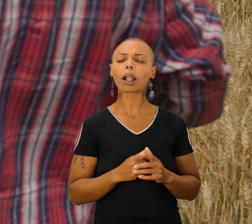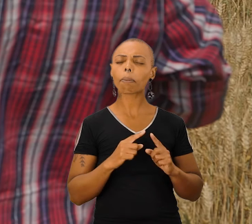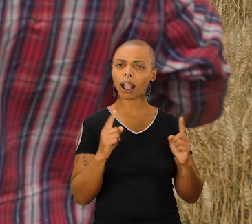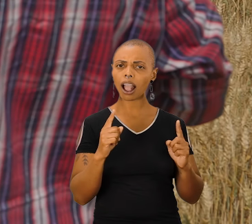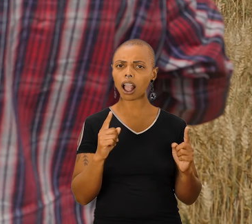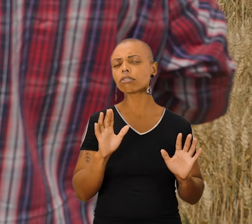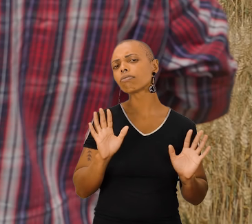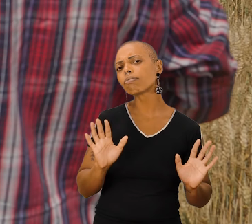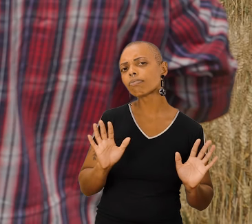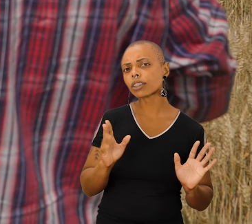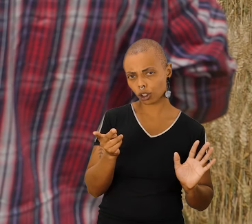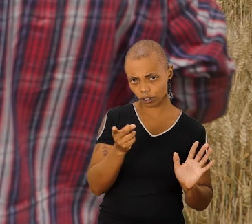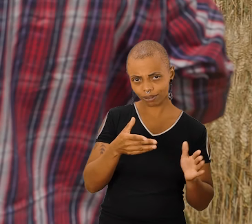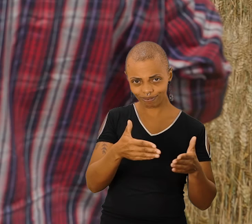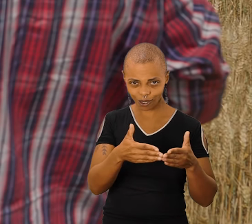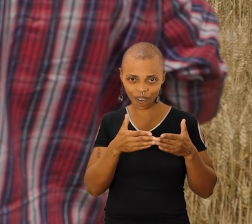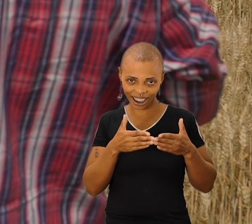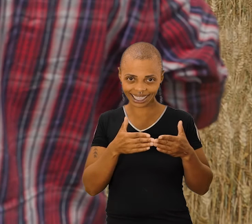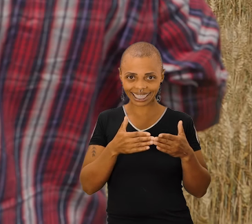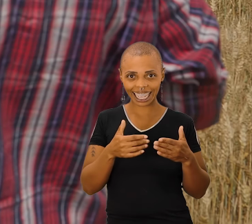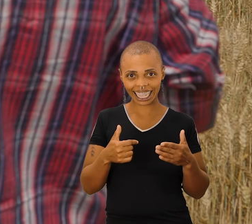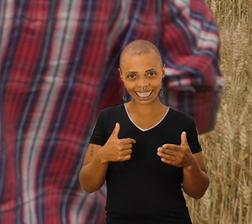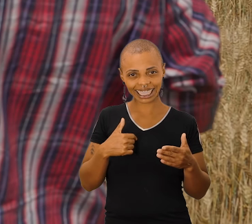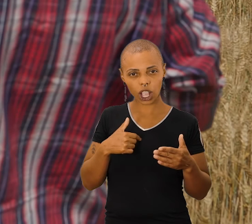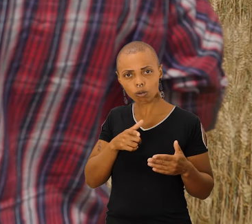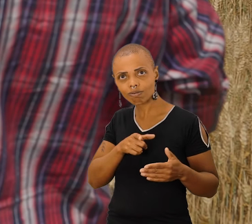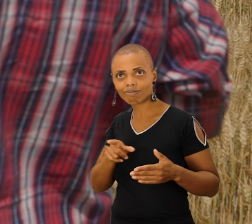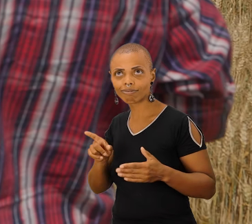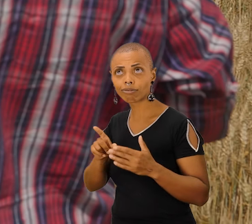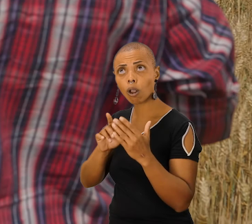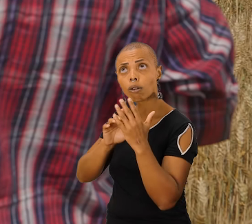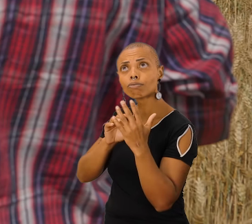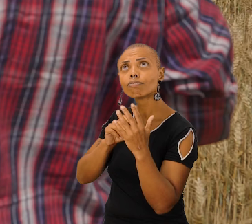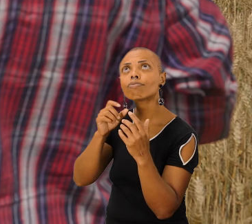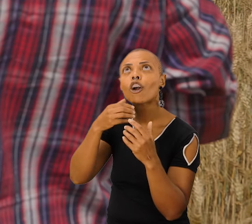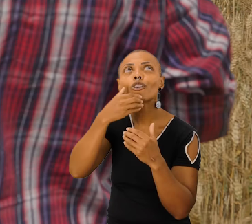But, look, guys... excuse me, now,